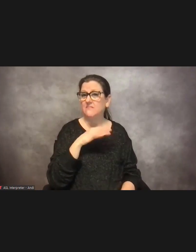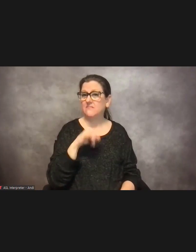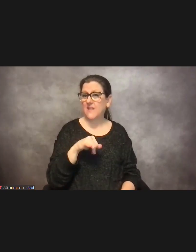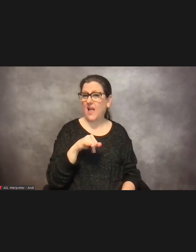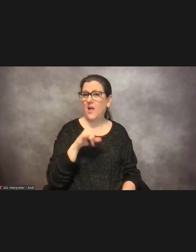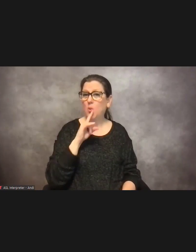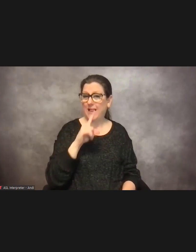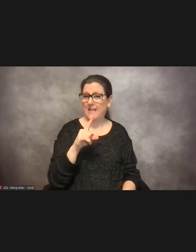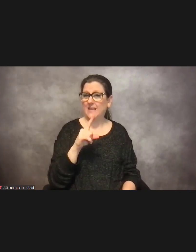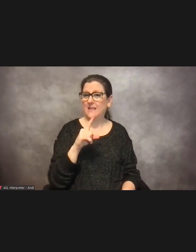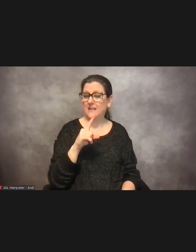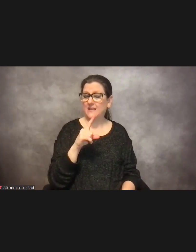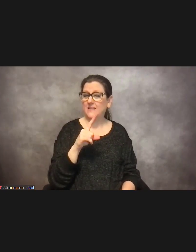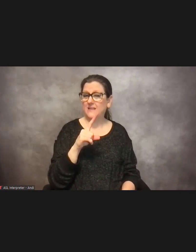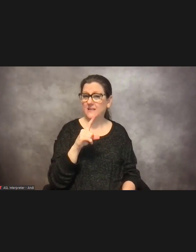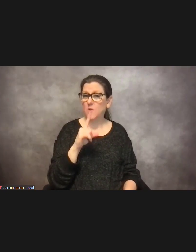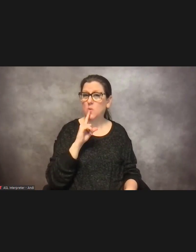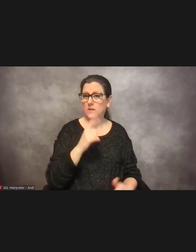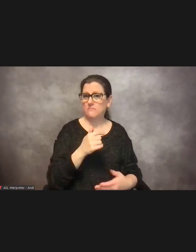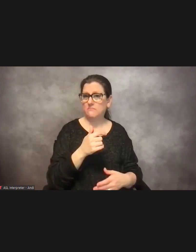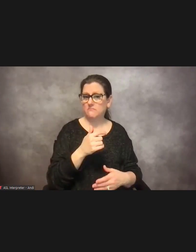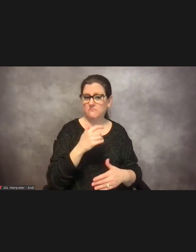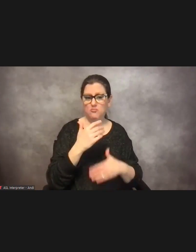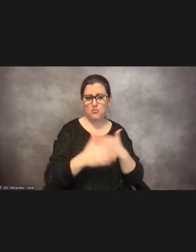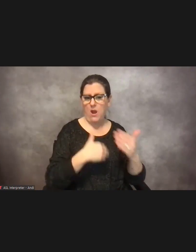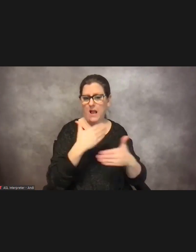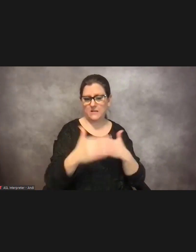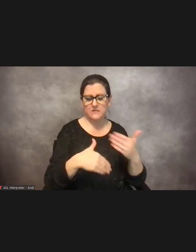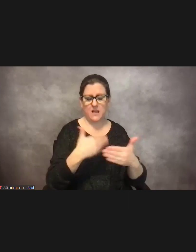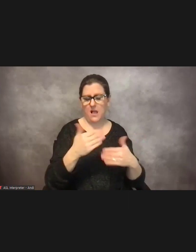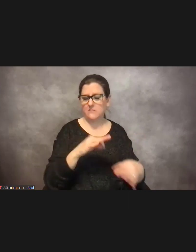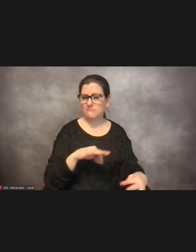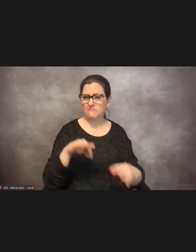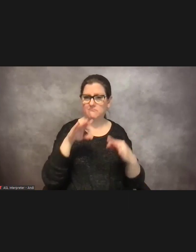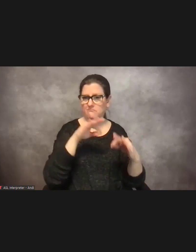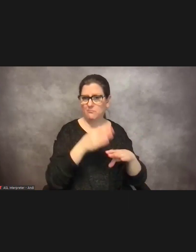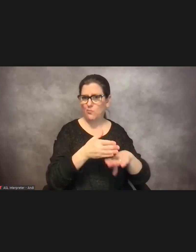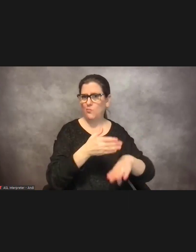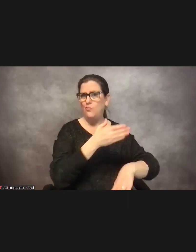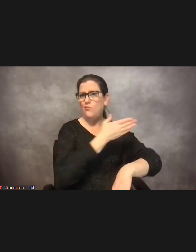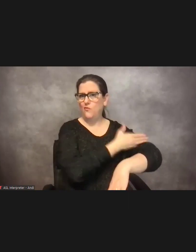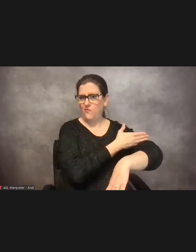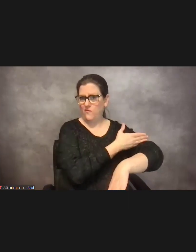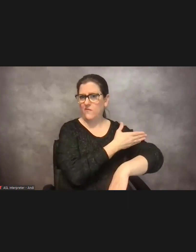would just really move that whole process along for these kids and,